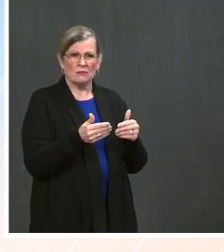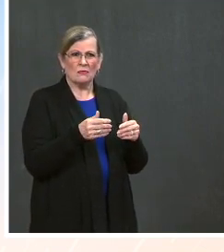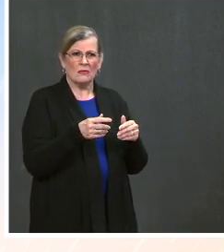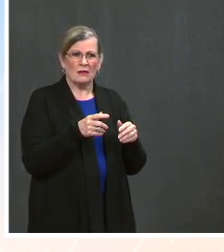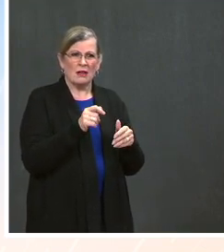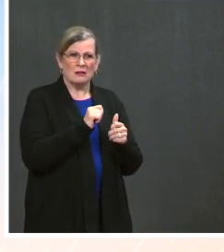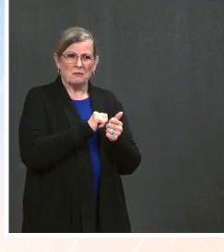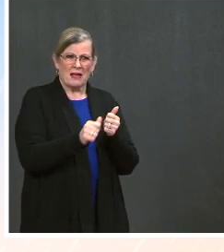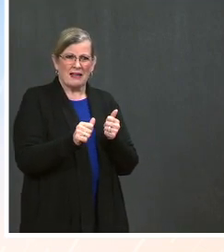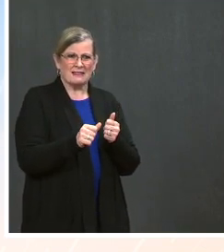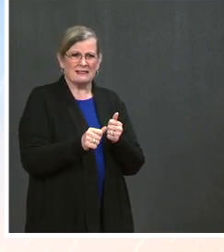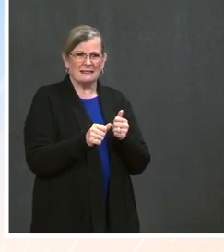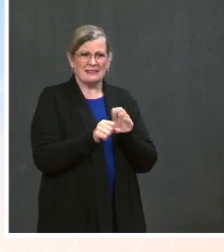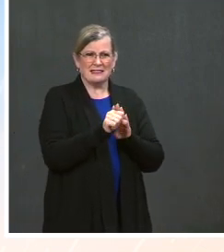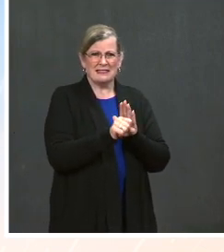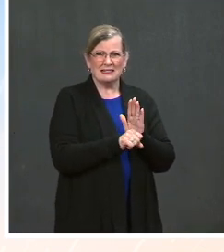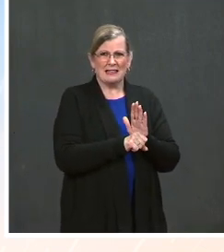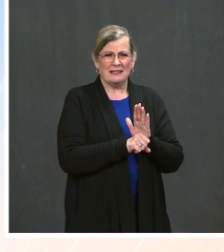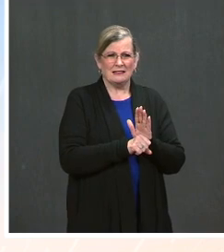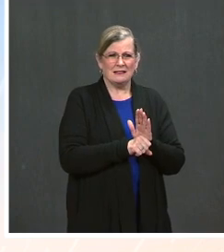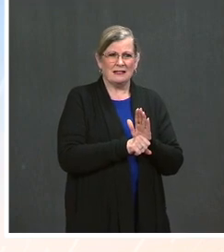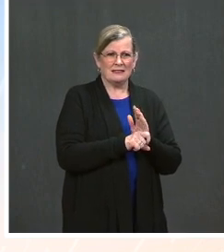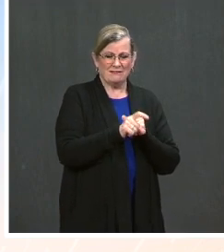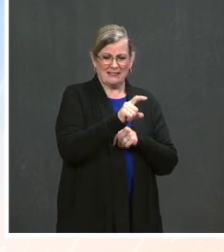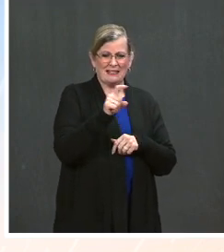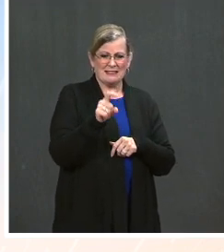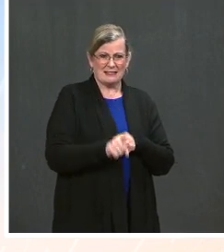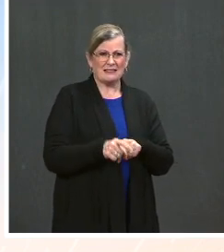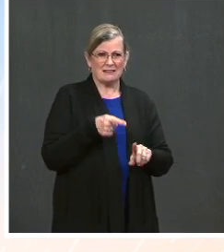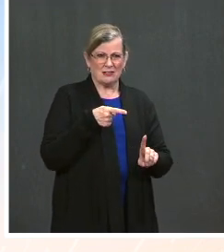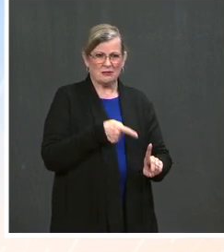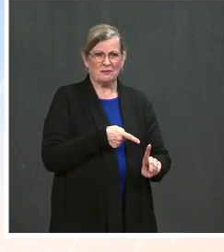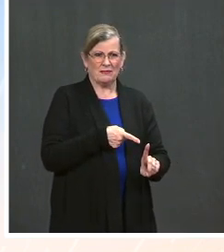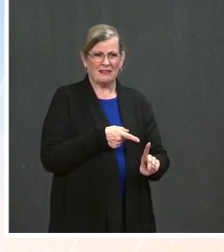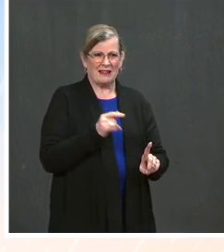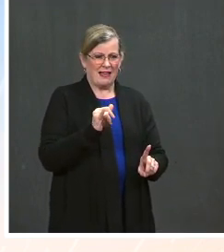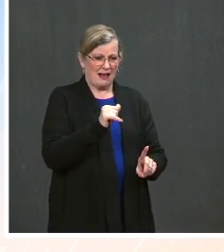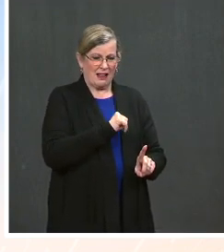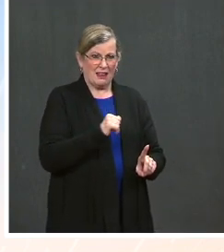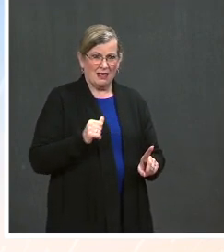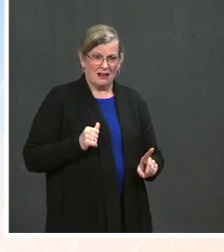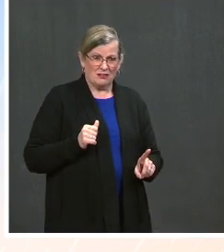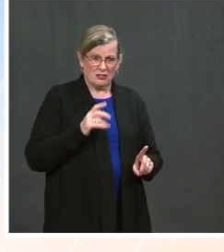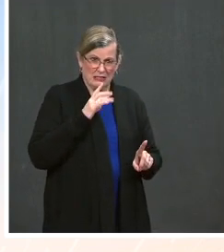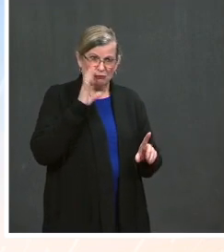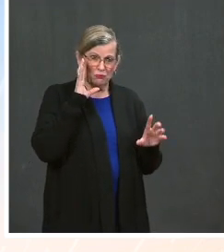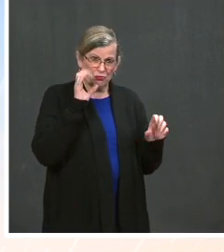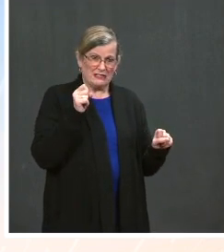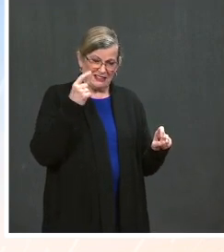So does the President believe that Texas businesses should move out of the state